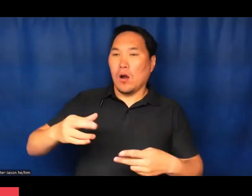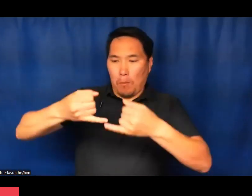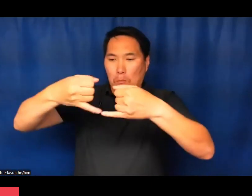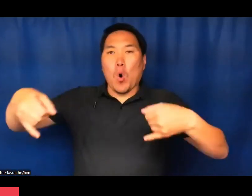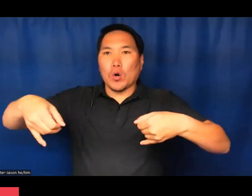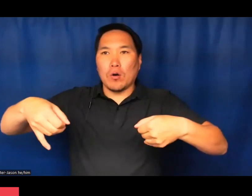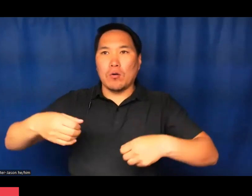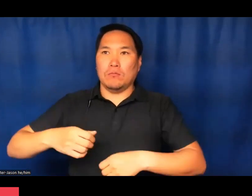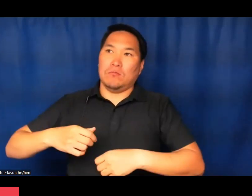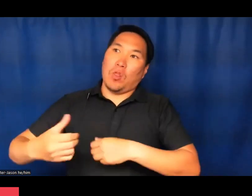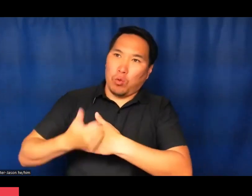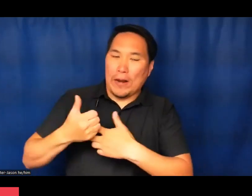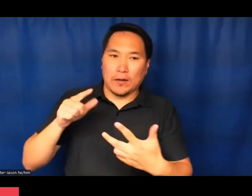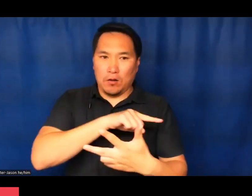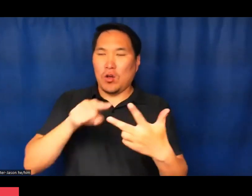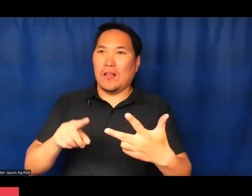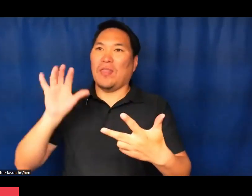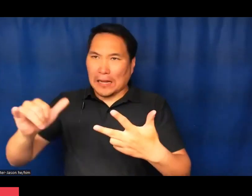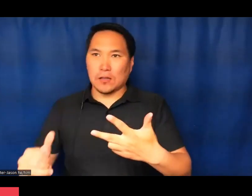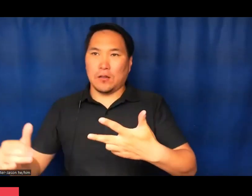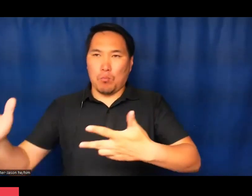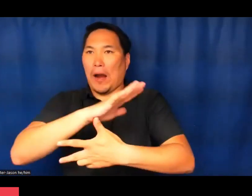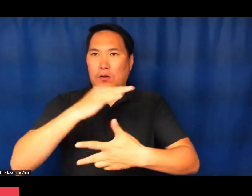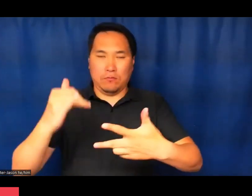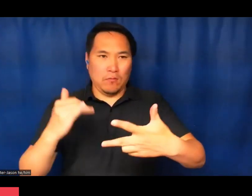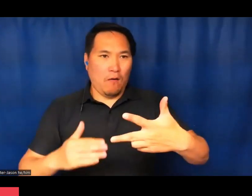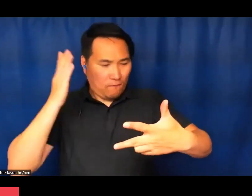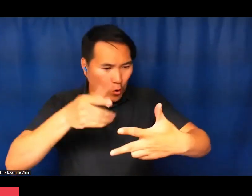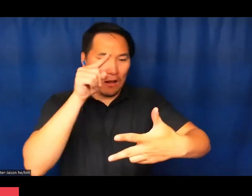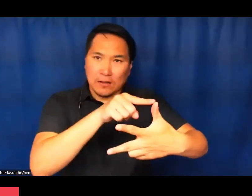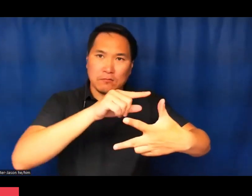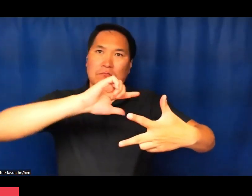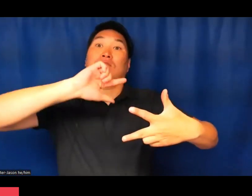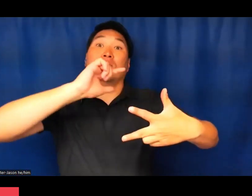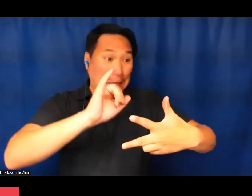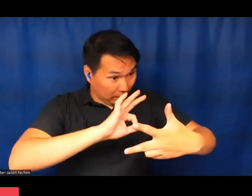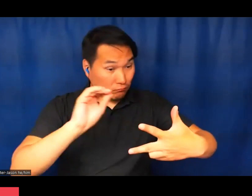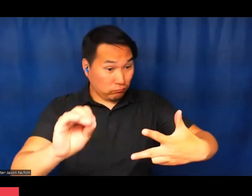And that's going to be the order of priority that authorities look to when they're apprehending